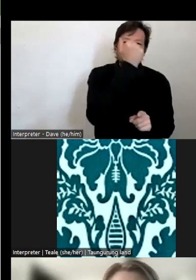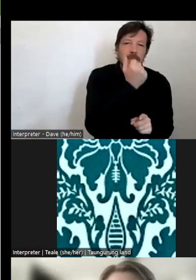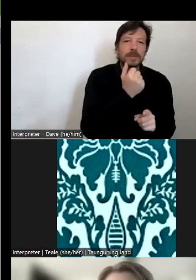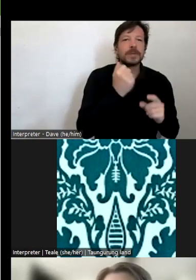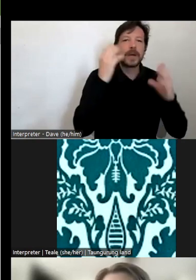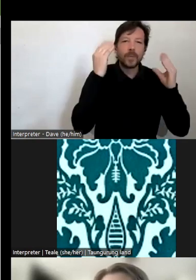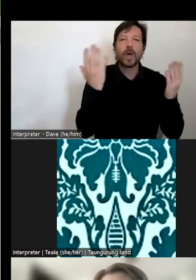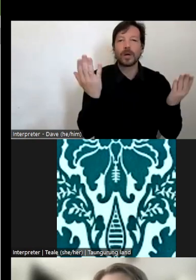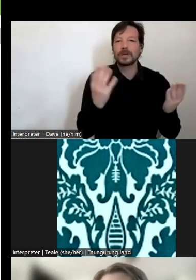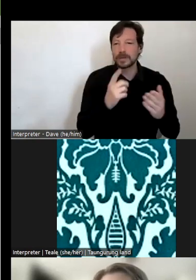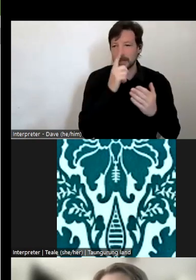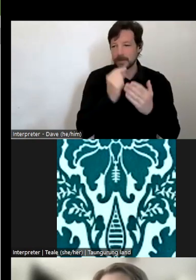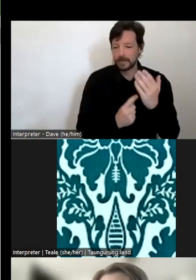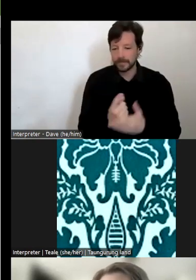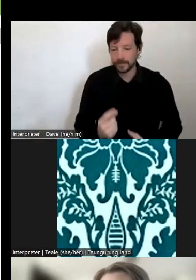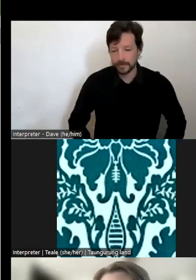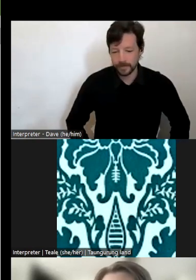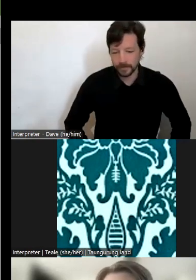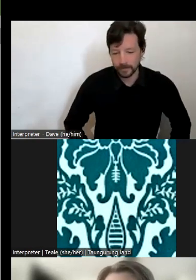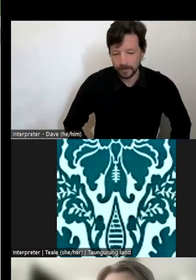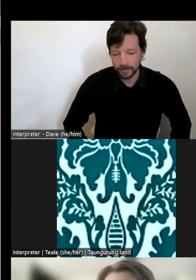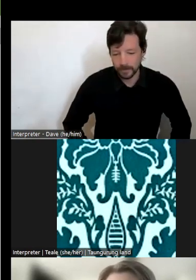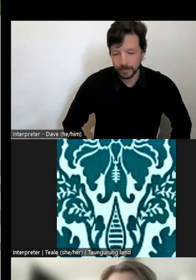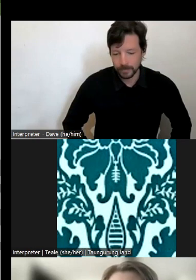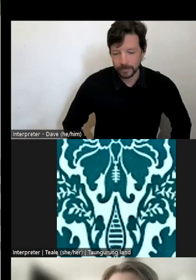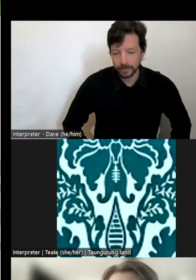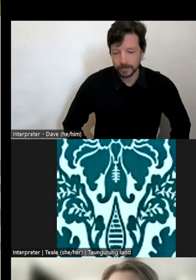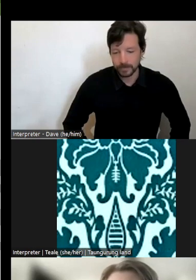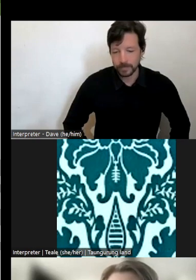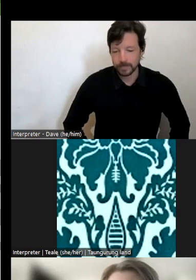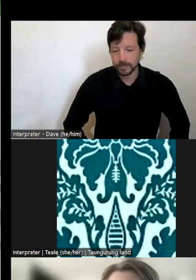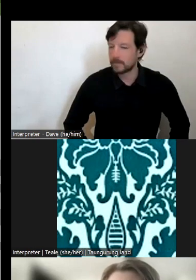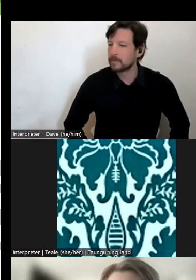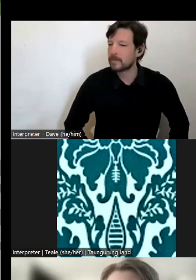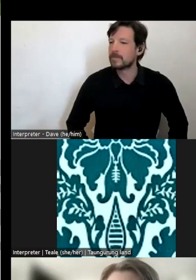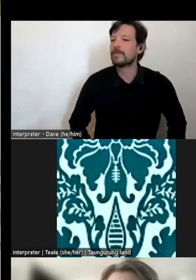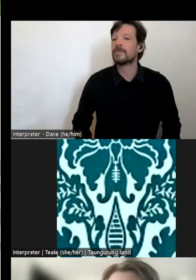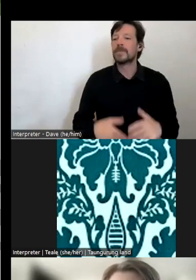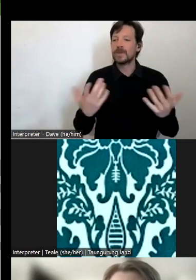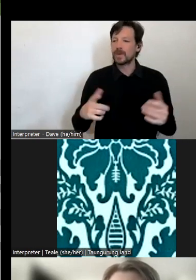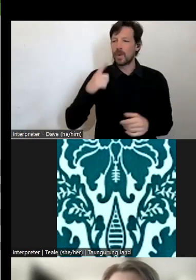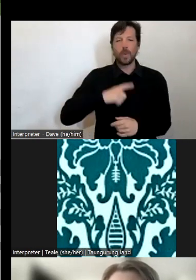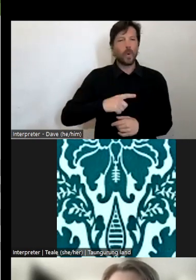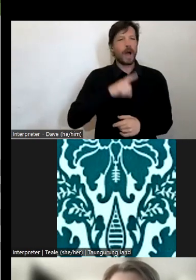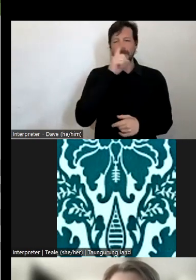And so we thought, well, why are we getting people with this normal result? We had 25 children that had a normal result